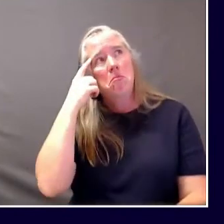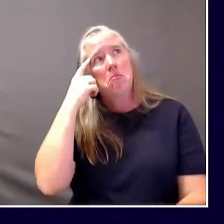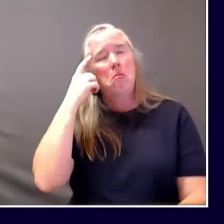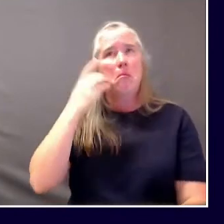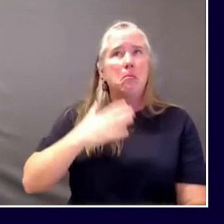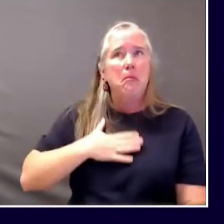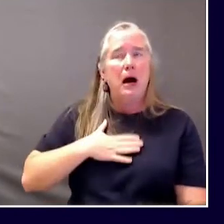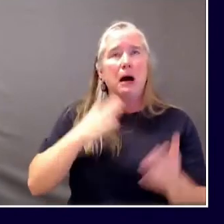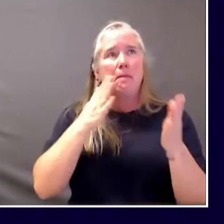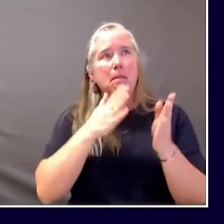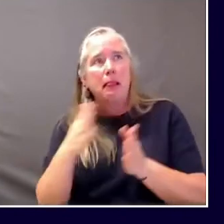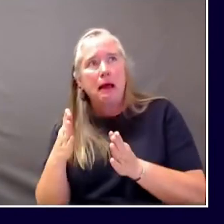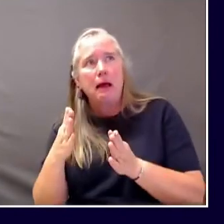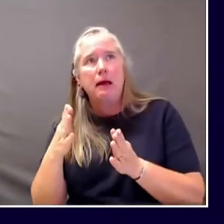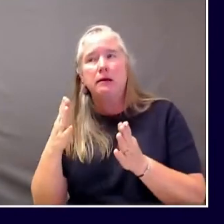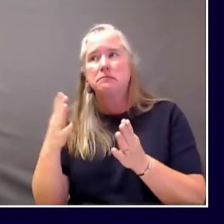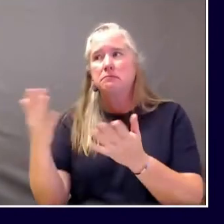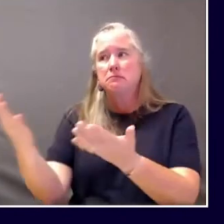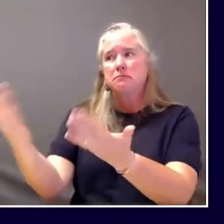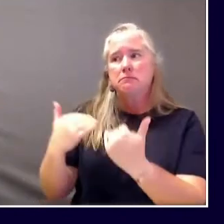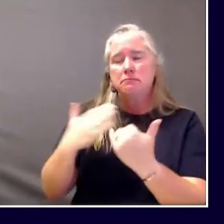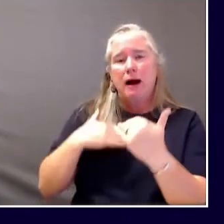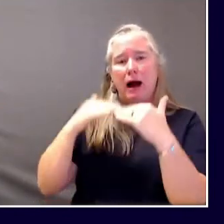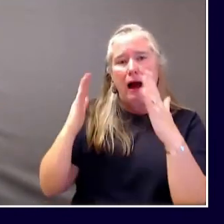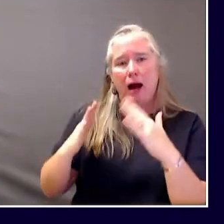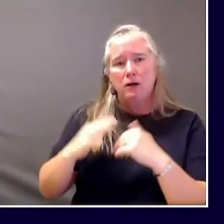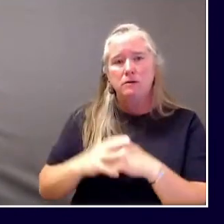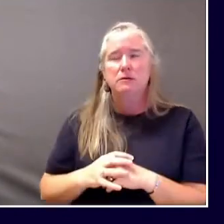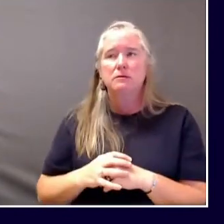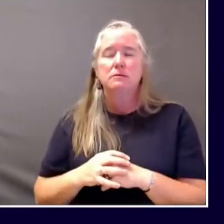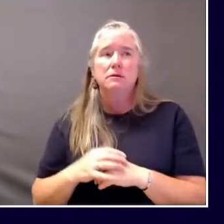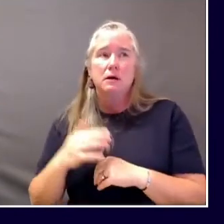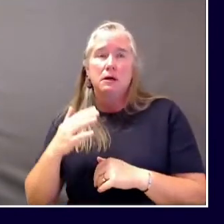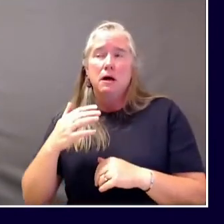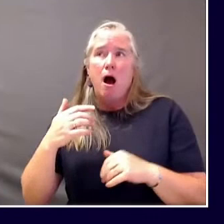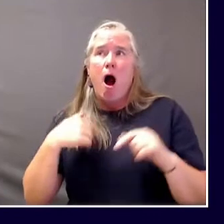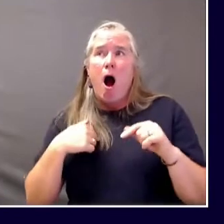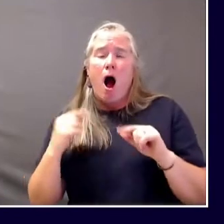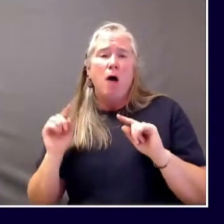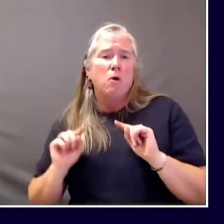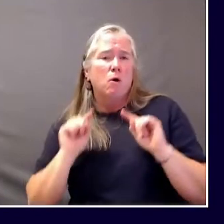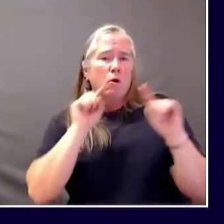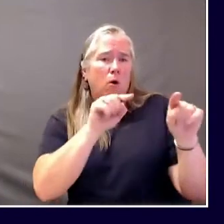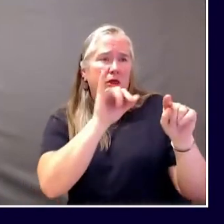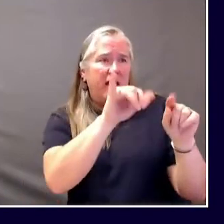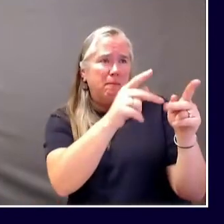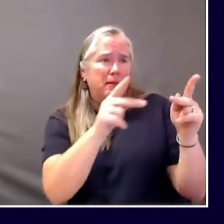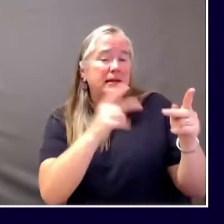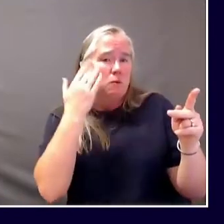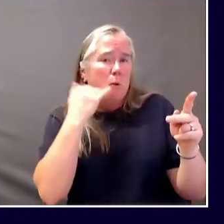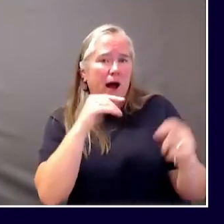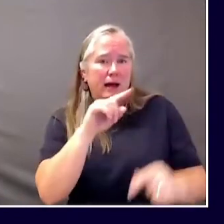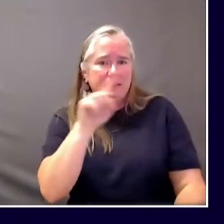house or whether to go out based